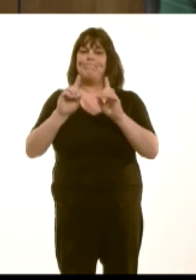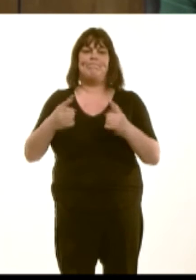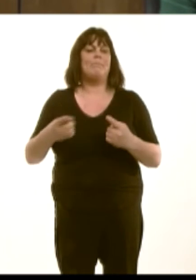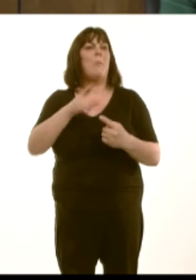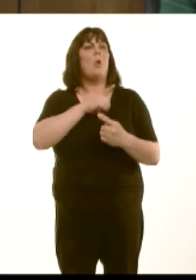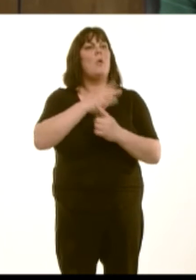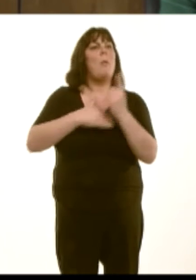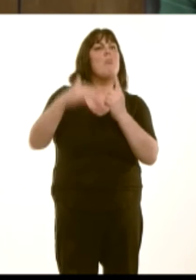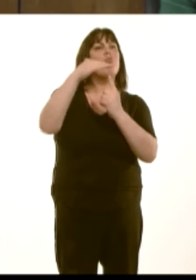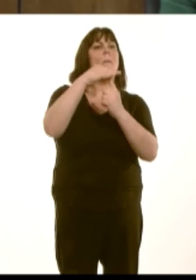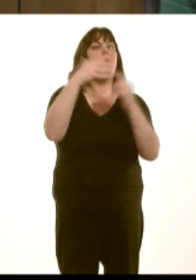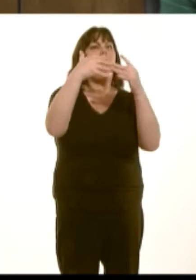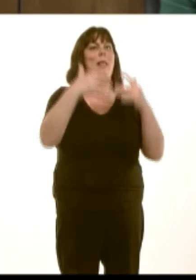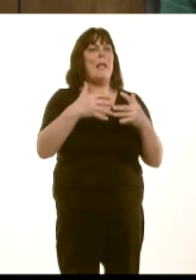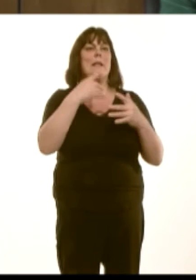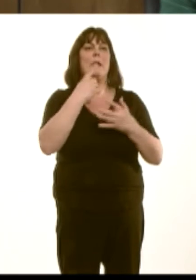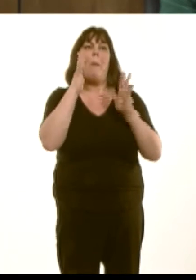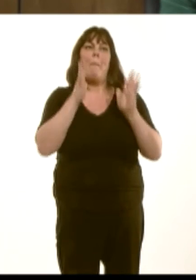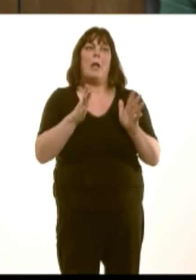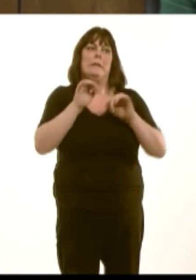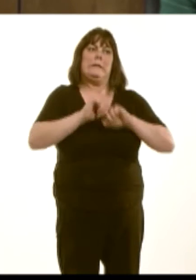League, for example, requires all-seater stadiaóthe same for international matches.